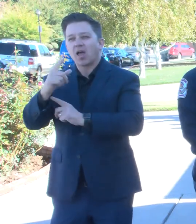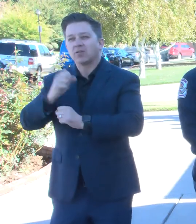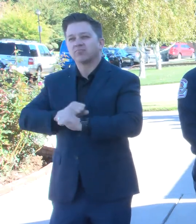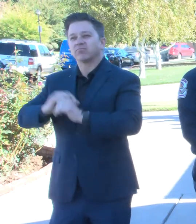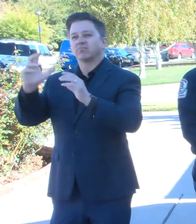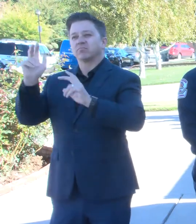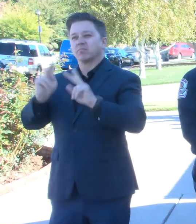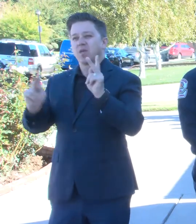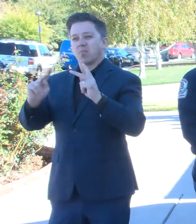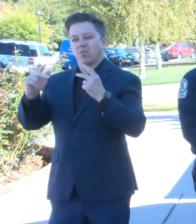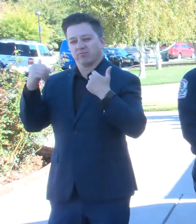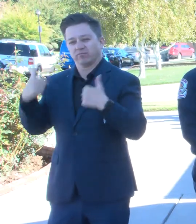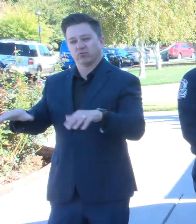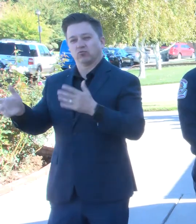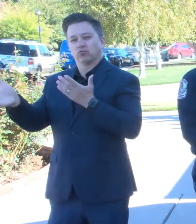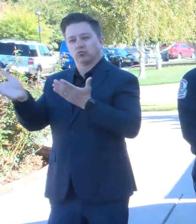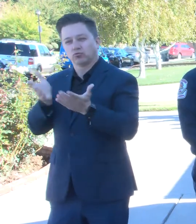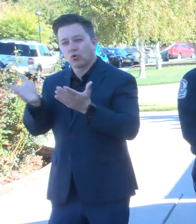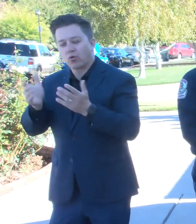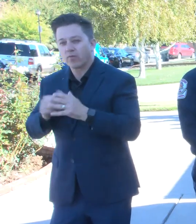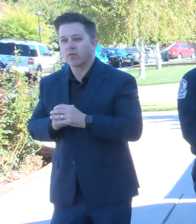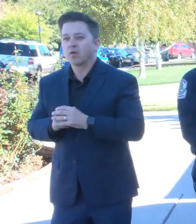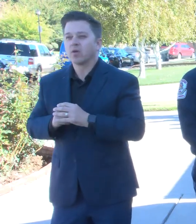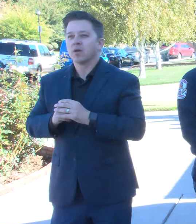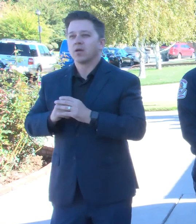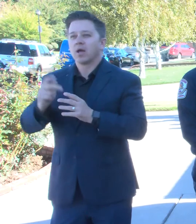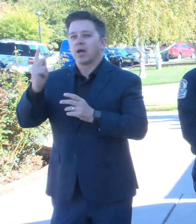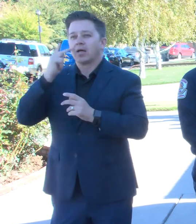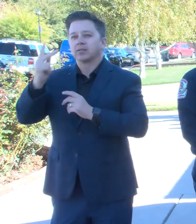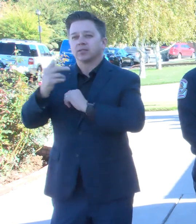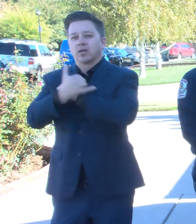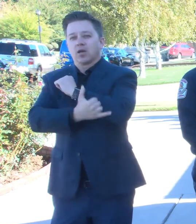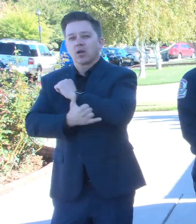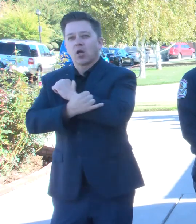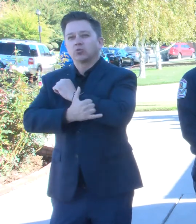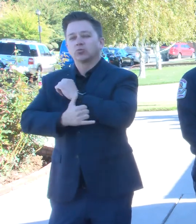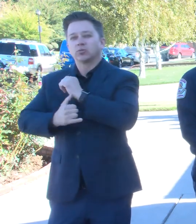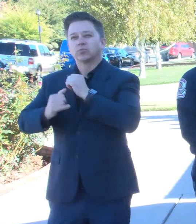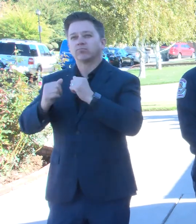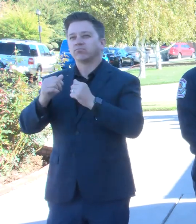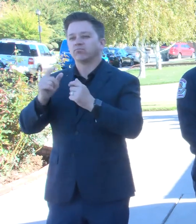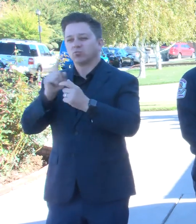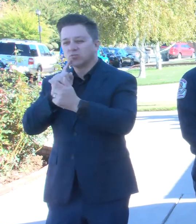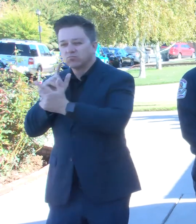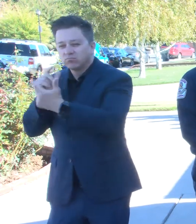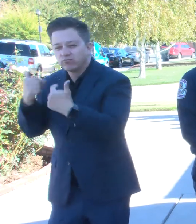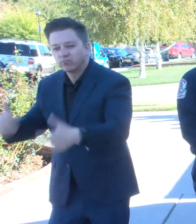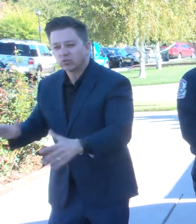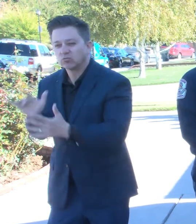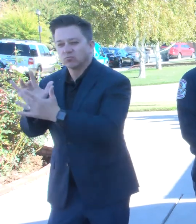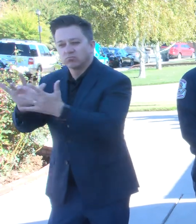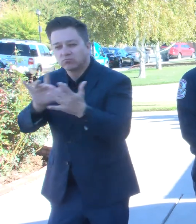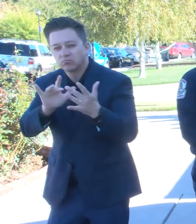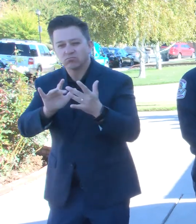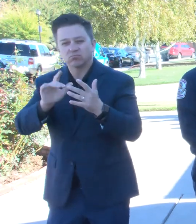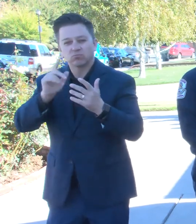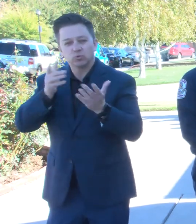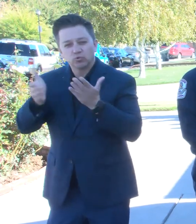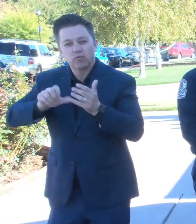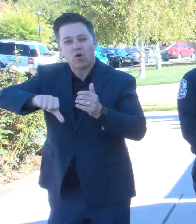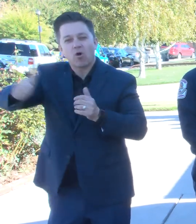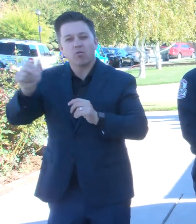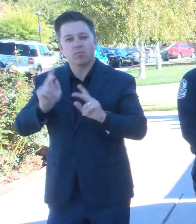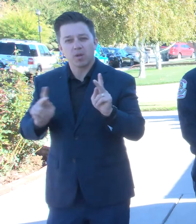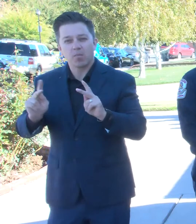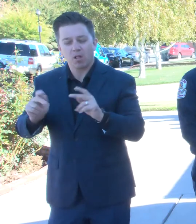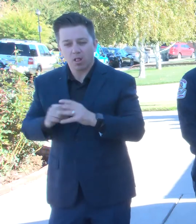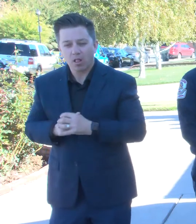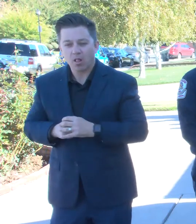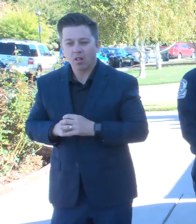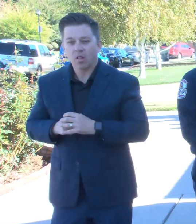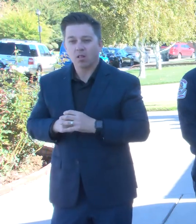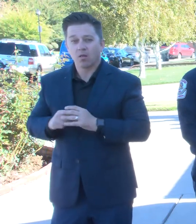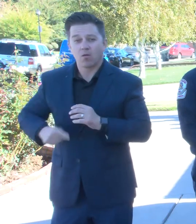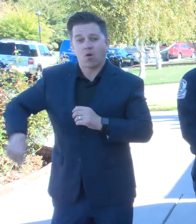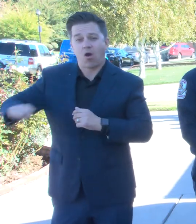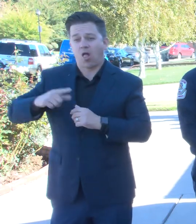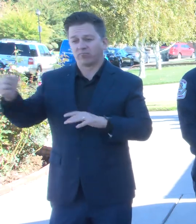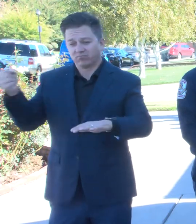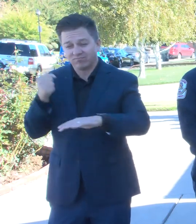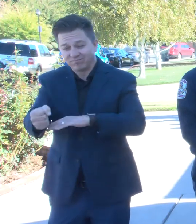served i see a country that has reached out to serve others we are all put here on this earth to